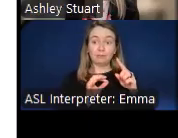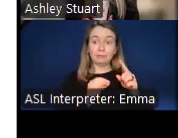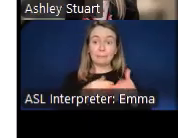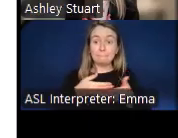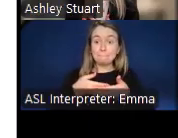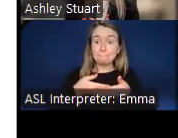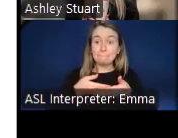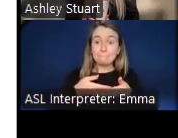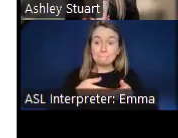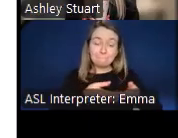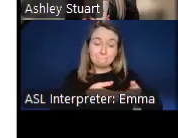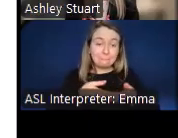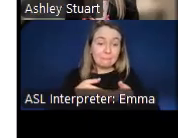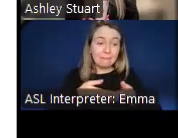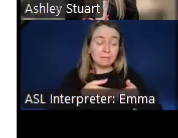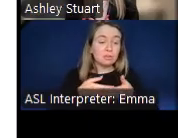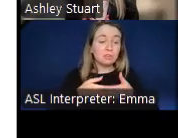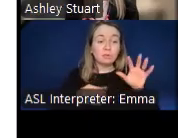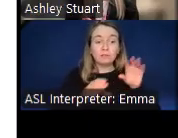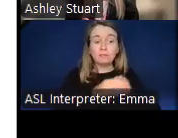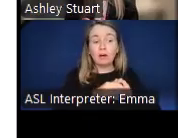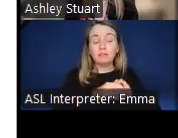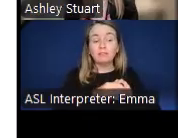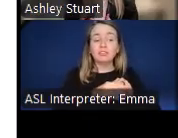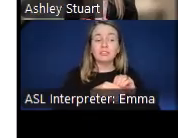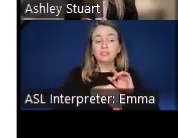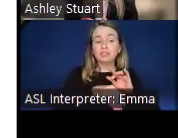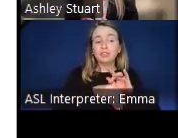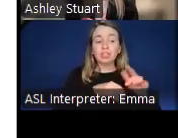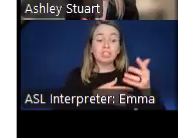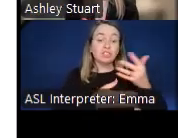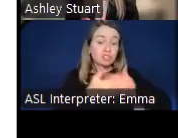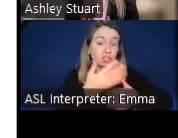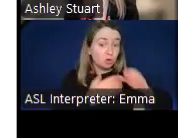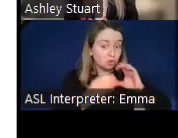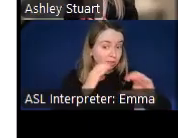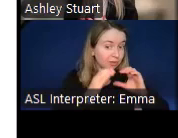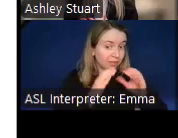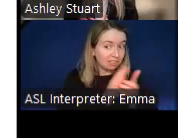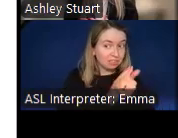social communication skills. Um, specifically, infants who